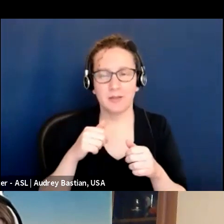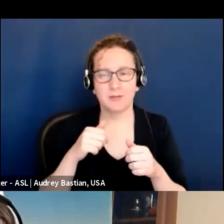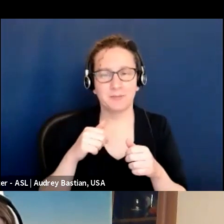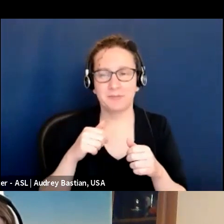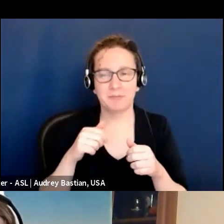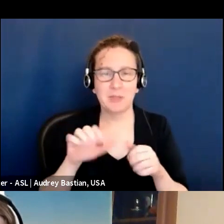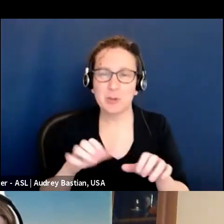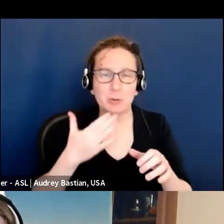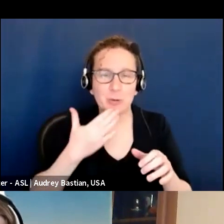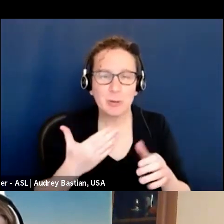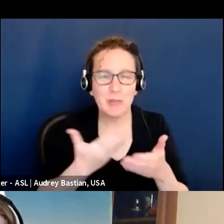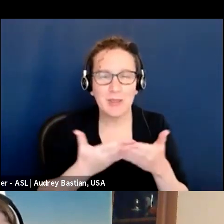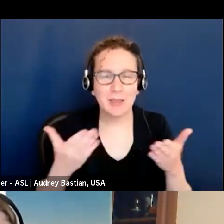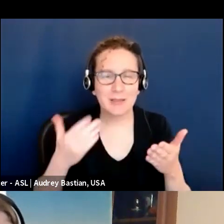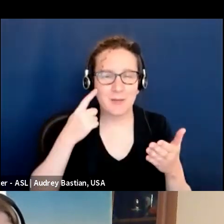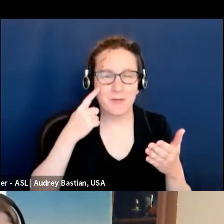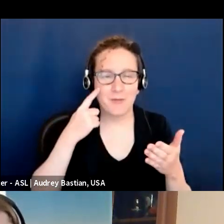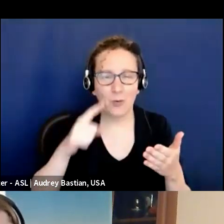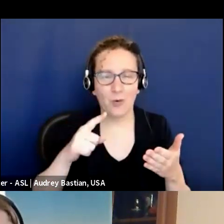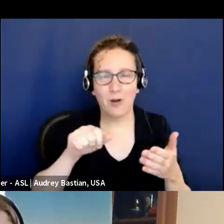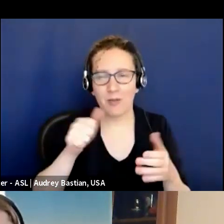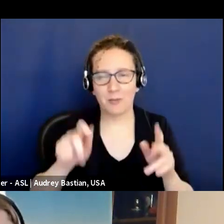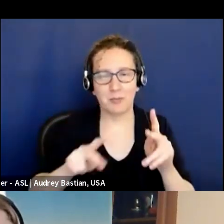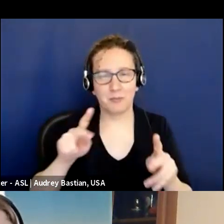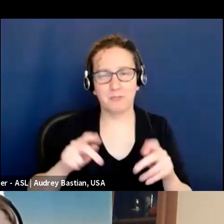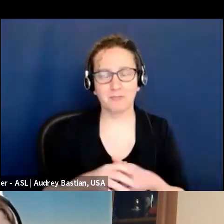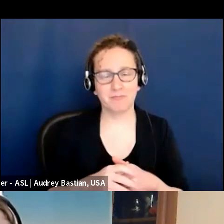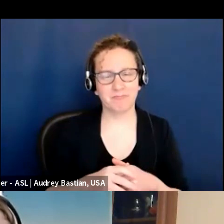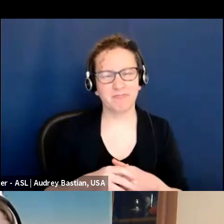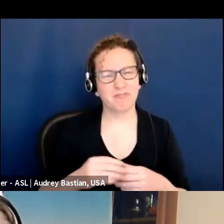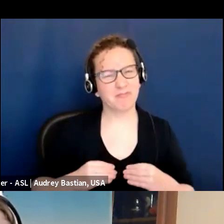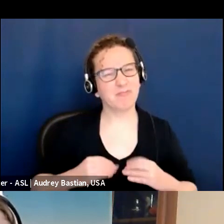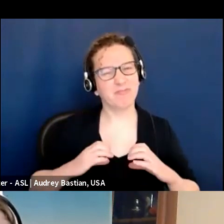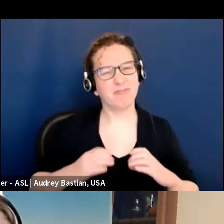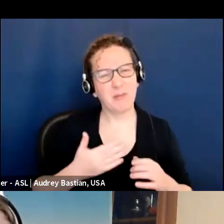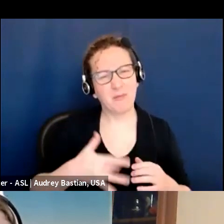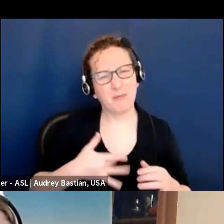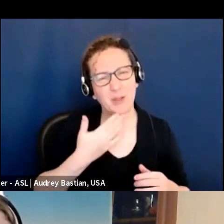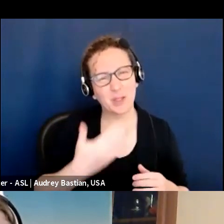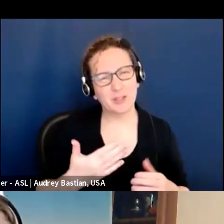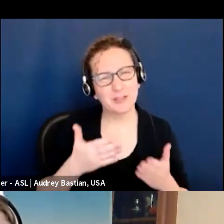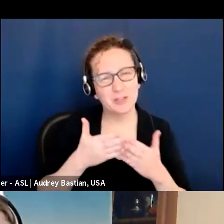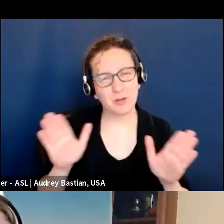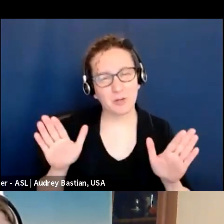good things for other people because it makes me feel good in general. I never thought